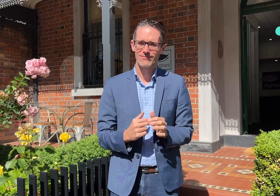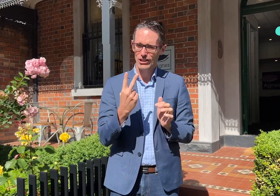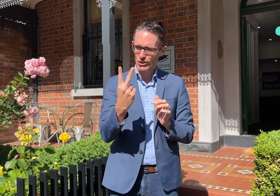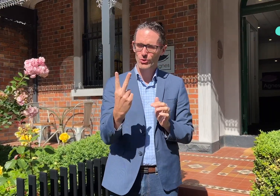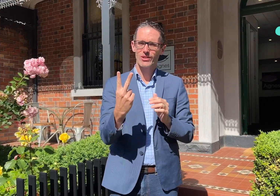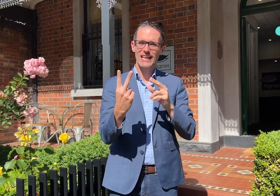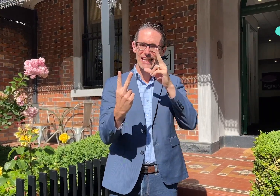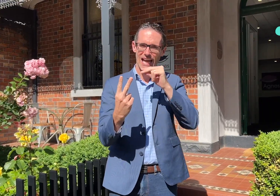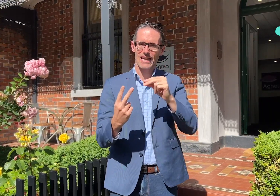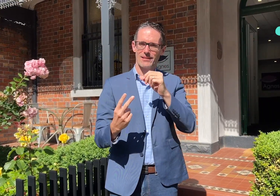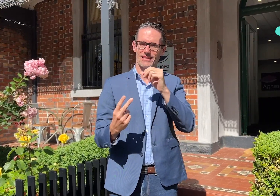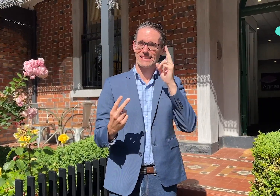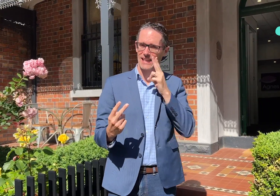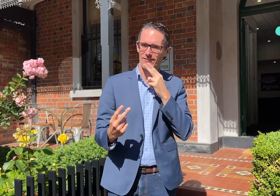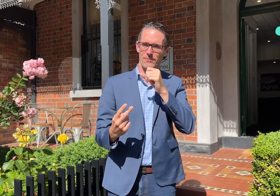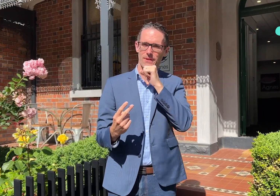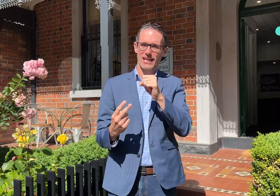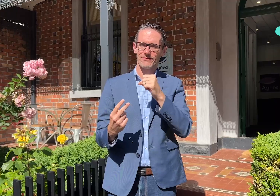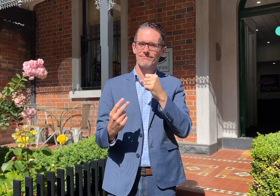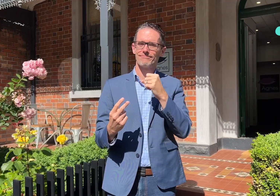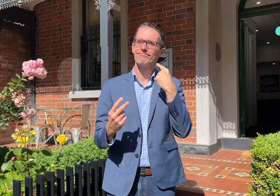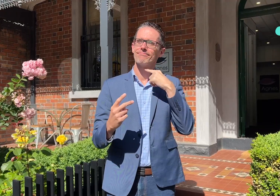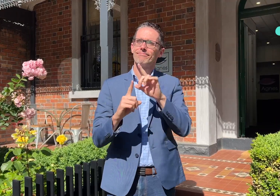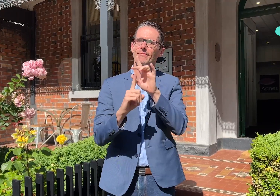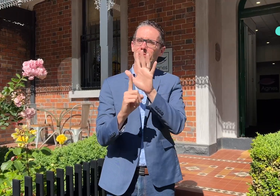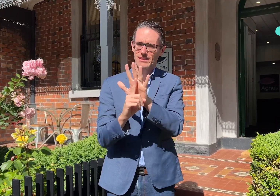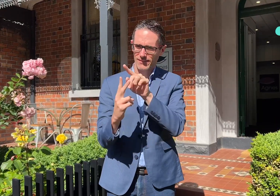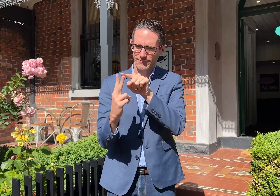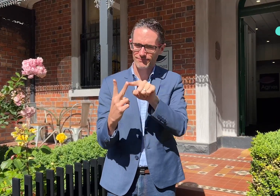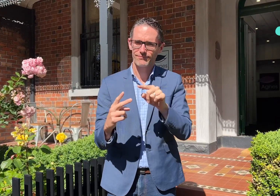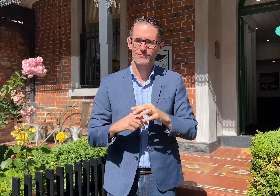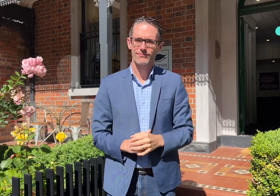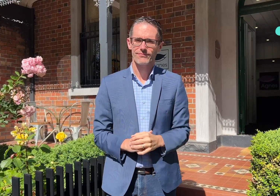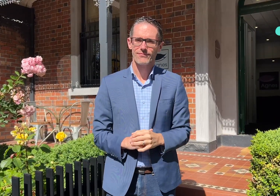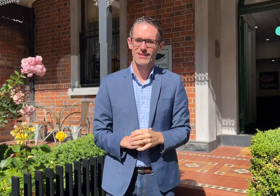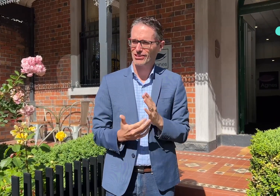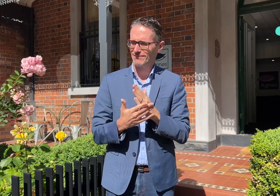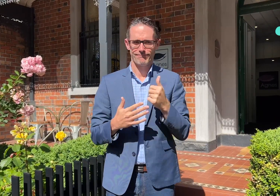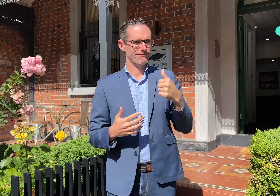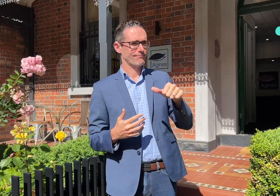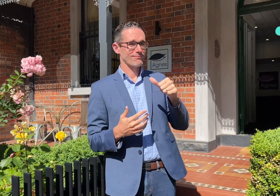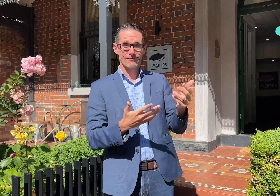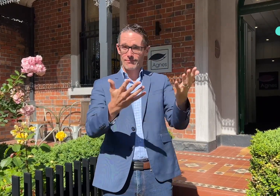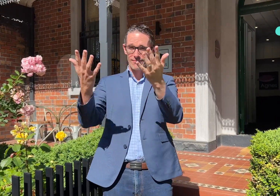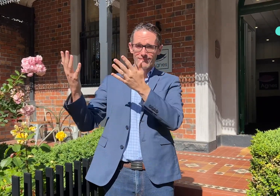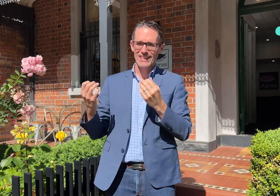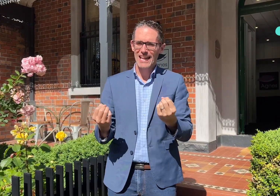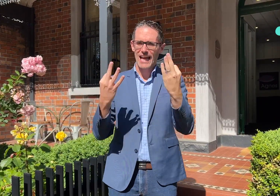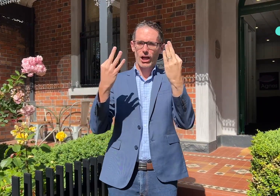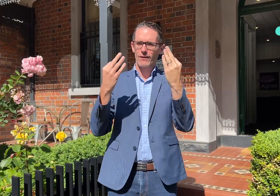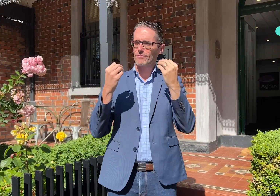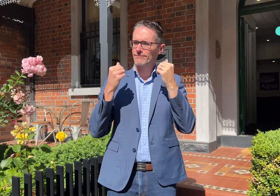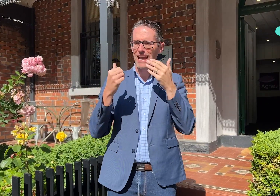Two young Deaf men have taken their own lives. This really highlights a lack of